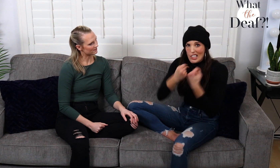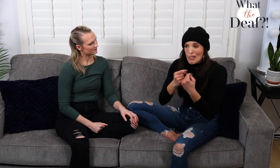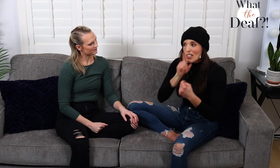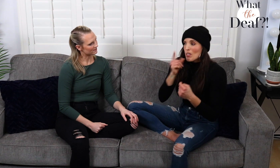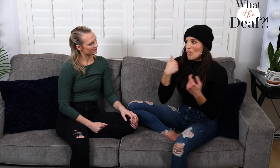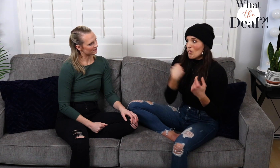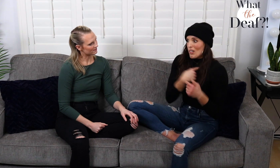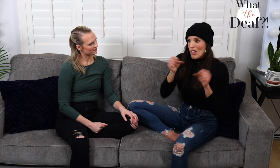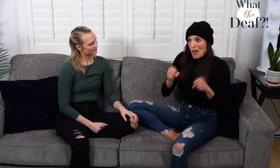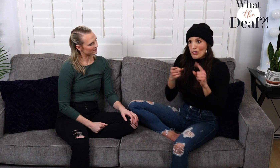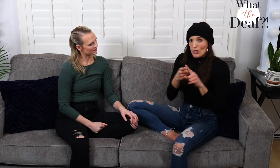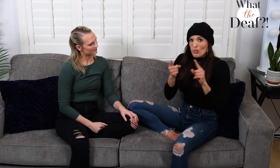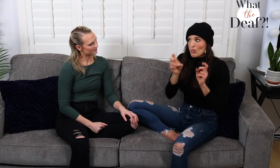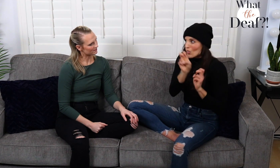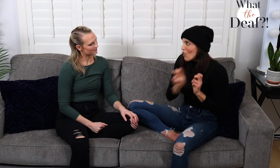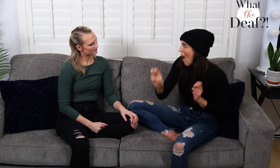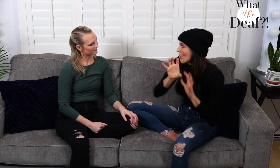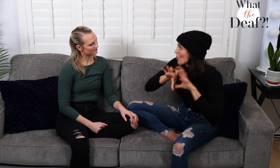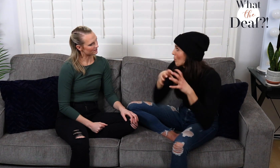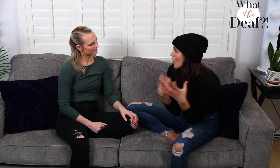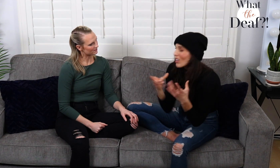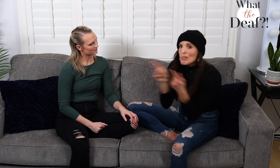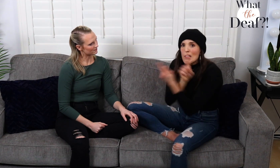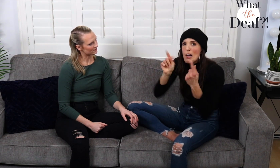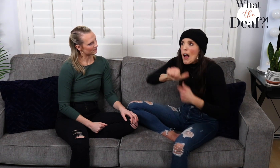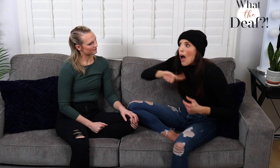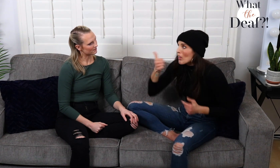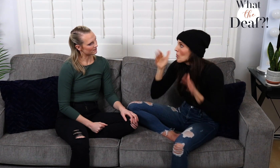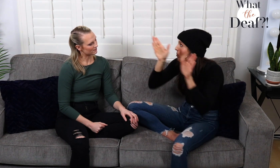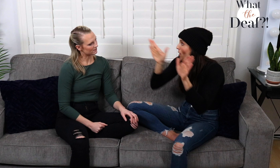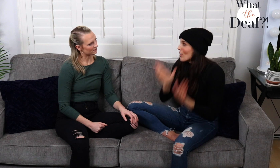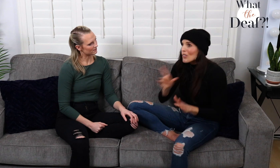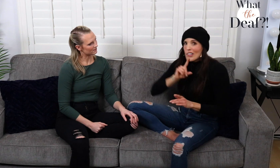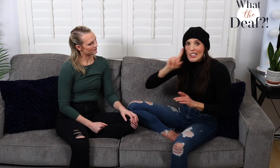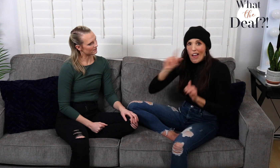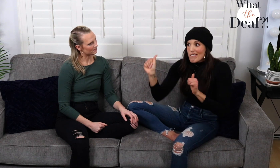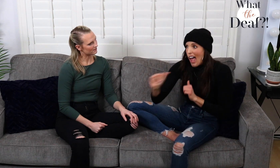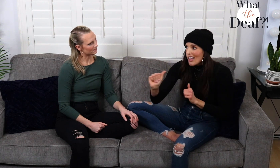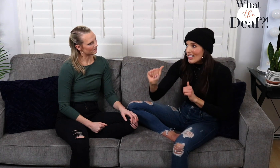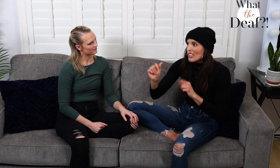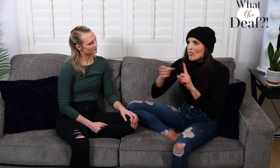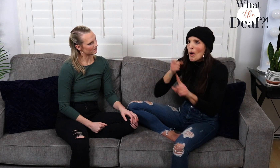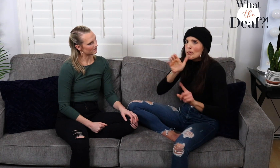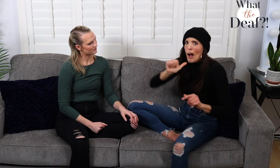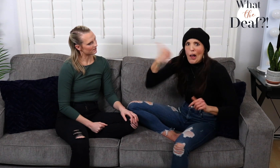team is that we are able to travel the world and meet other amazing Deaf athletes from other